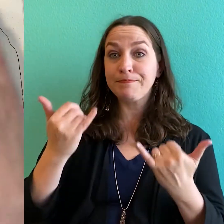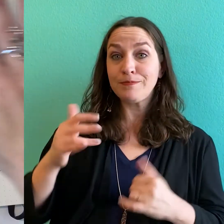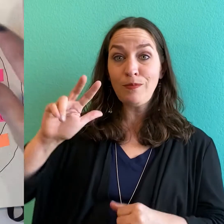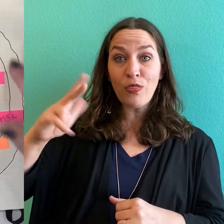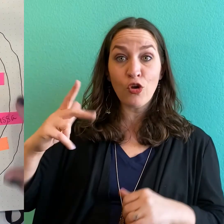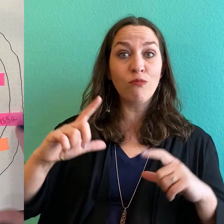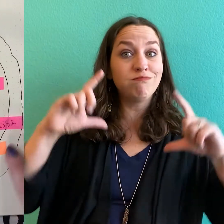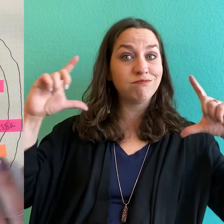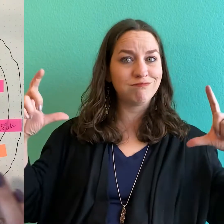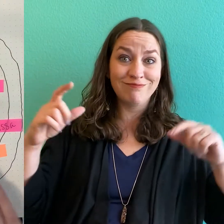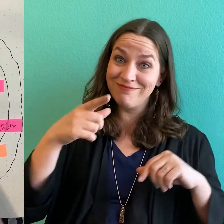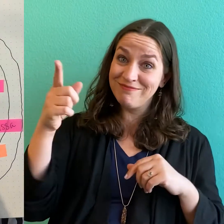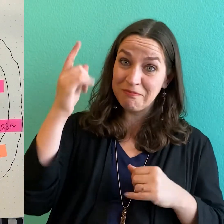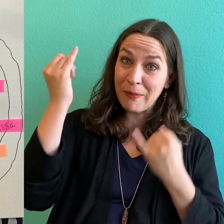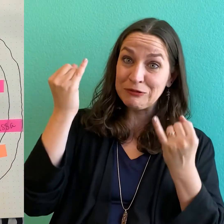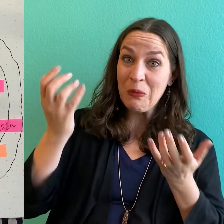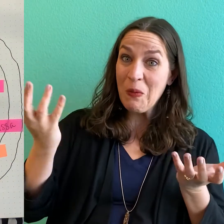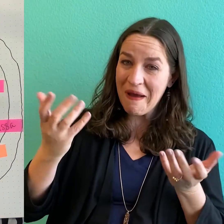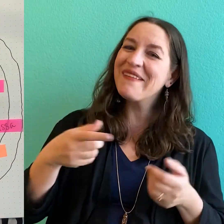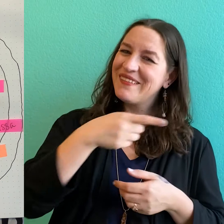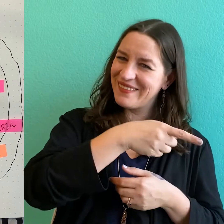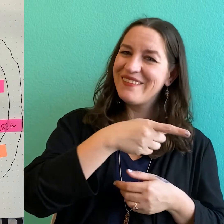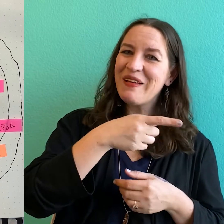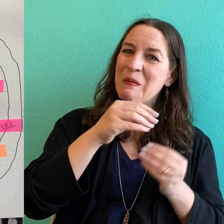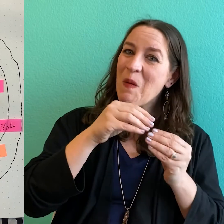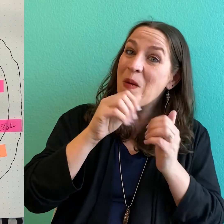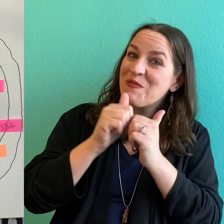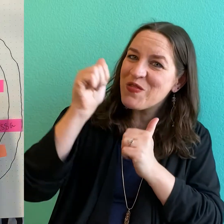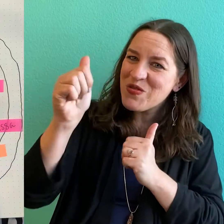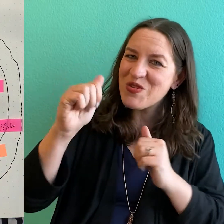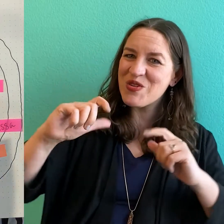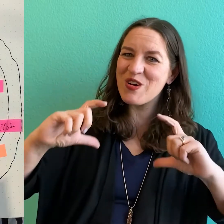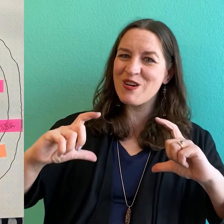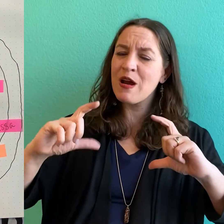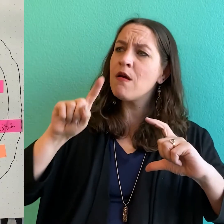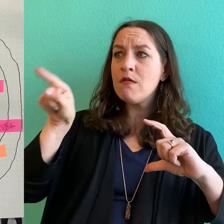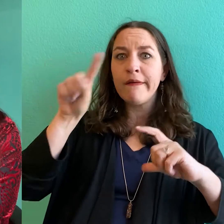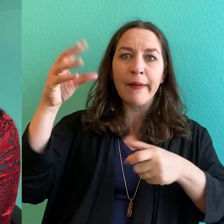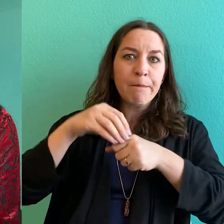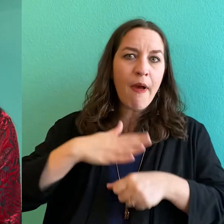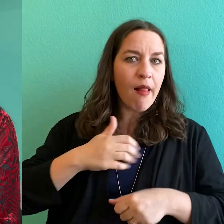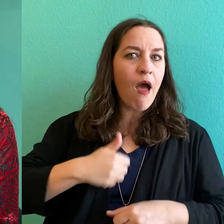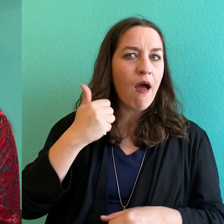In the third ring now, you can imagine that we're going to be putting people that are peripheral to you and in your life, but maybe